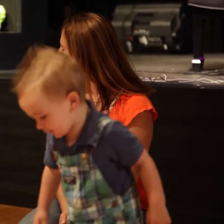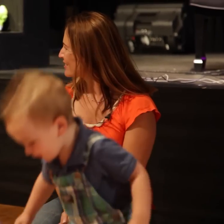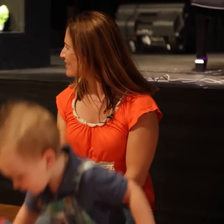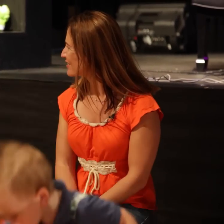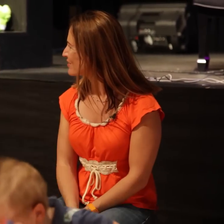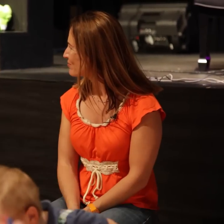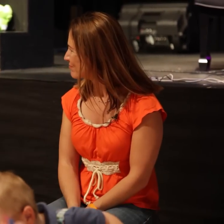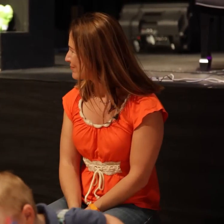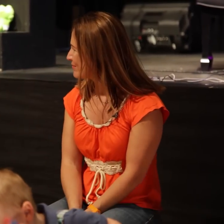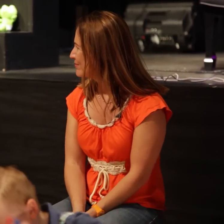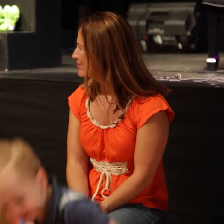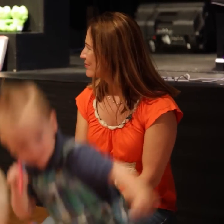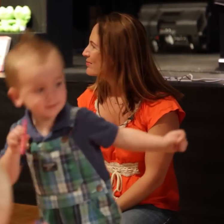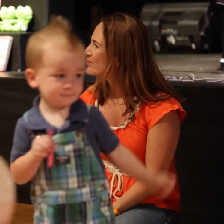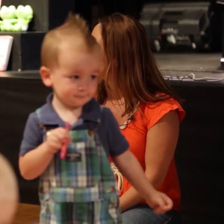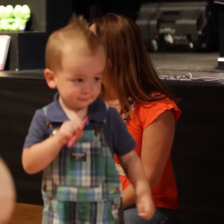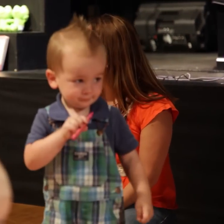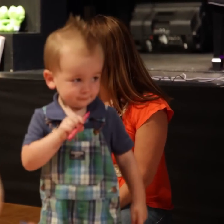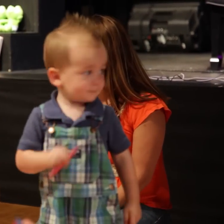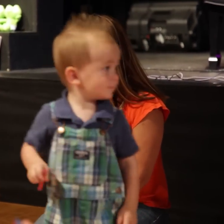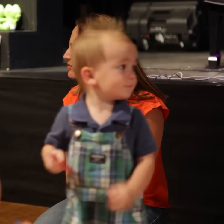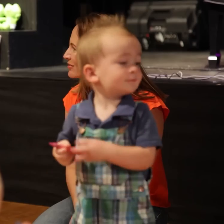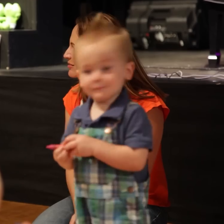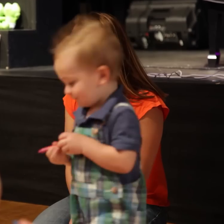I own Little Learners Academy, and we discovered Signing Time